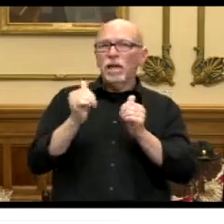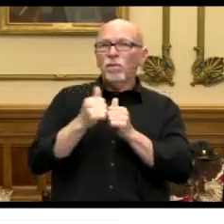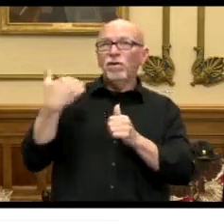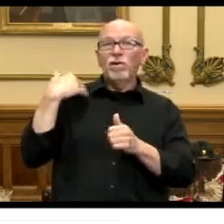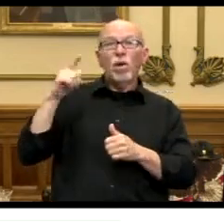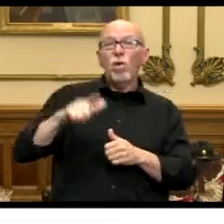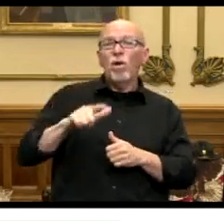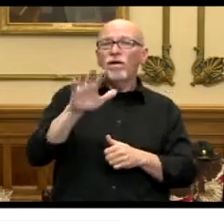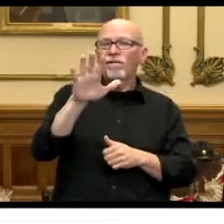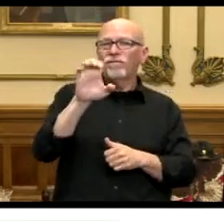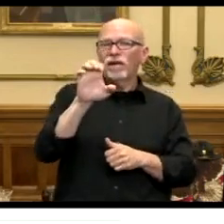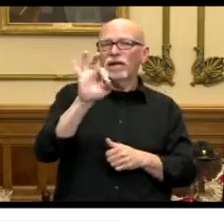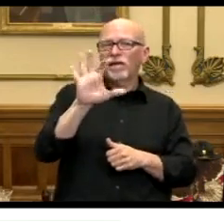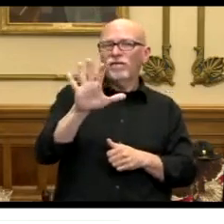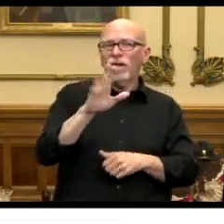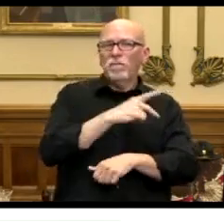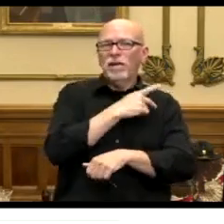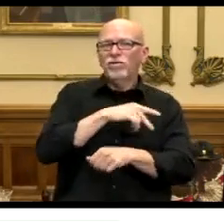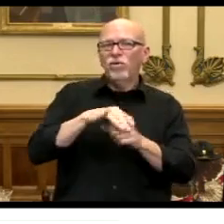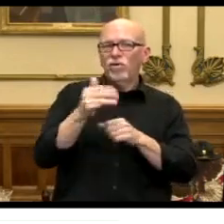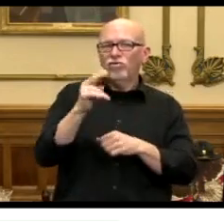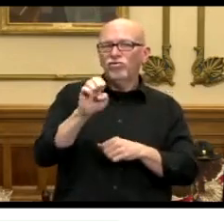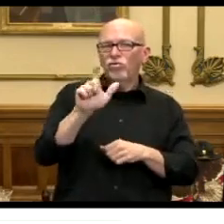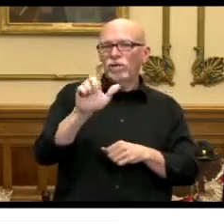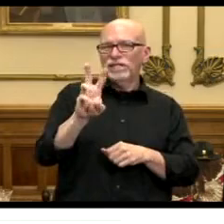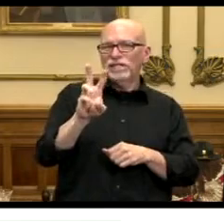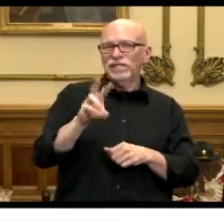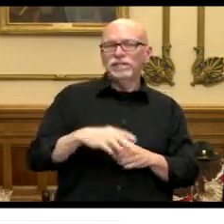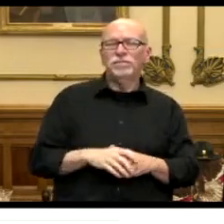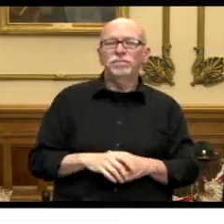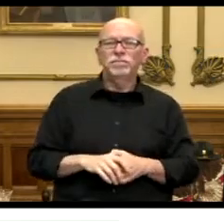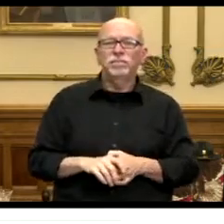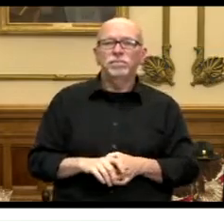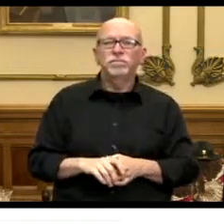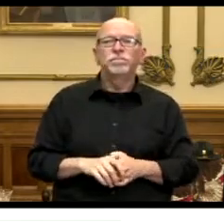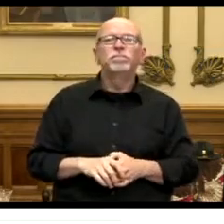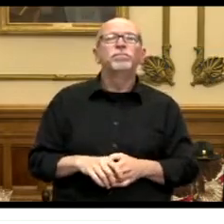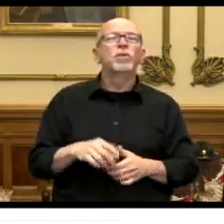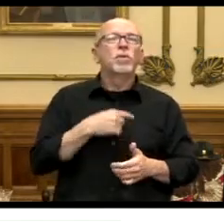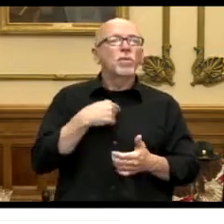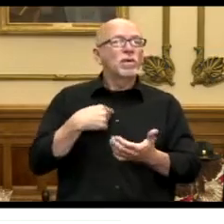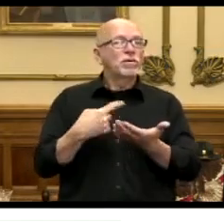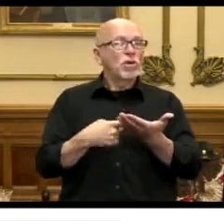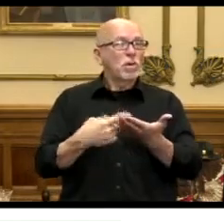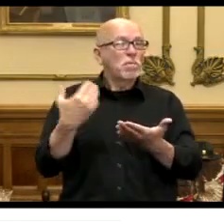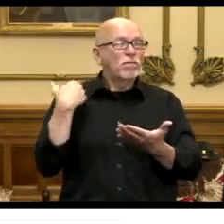595 patients on June 26th. As we've talked about before, the positivity